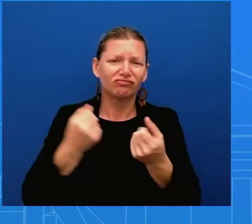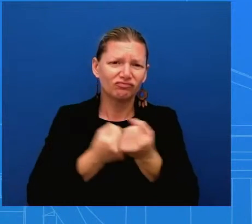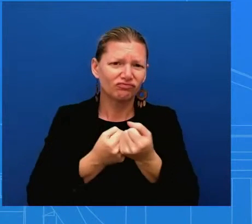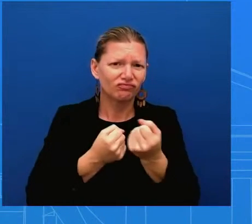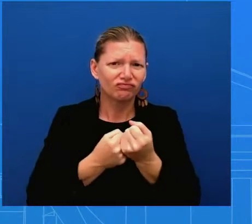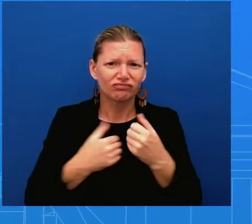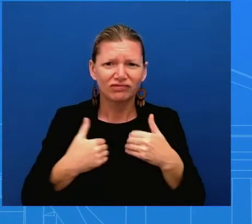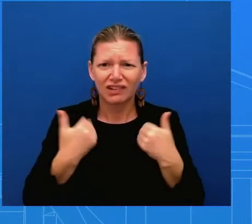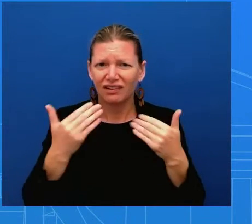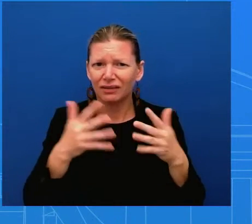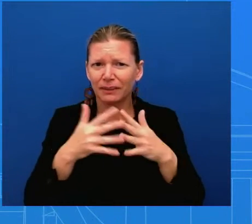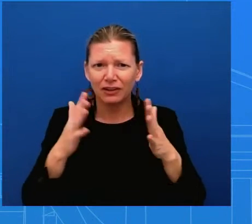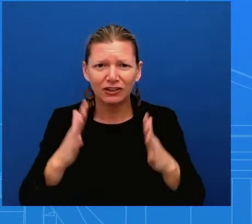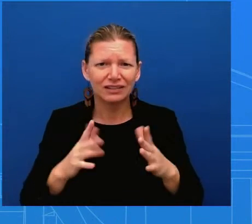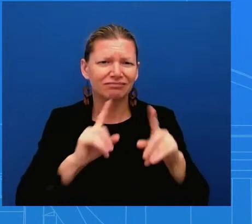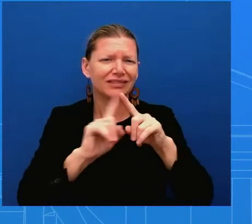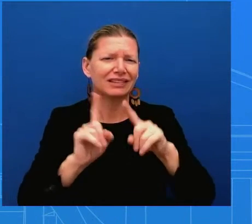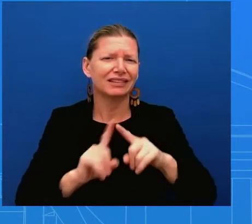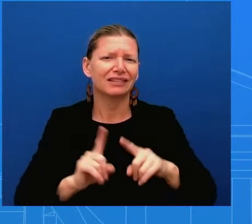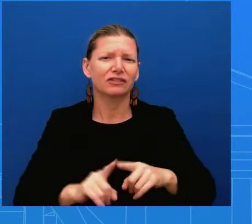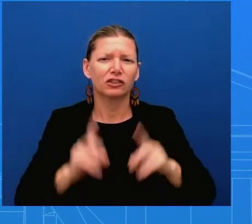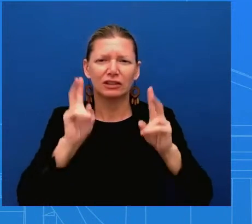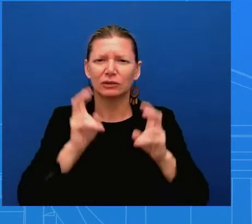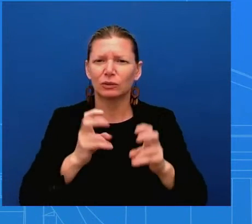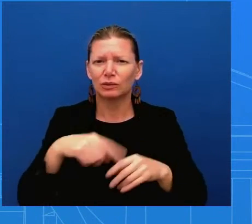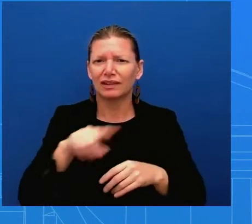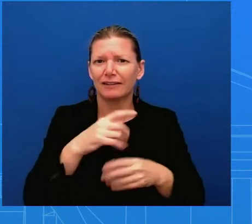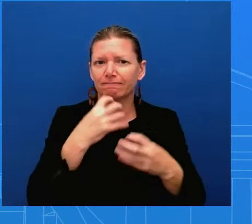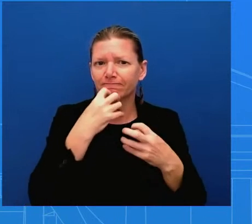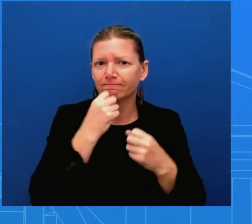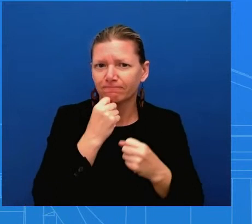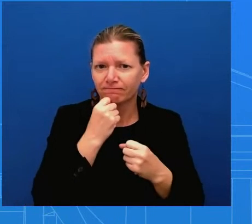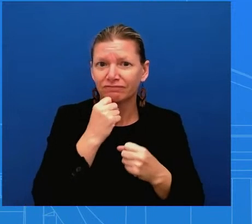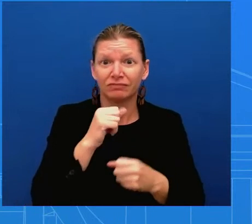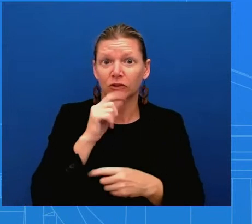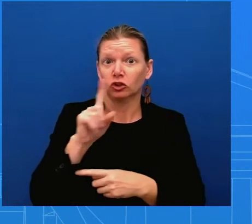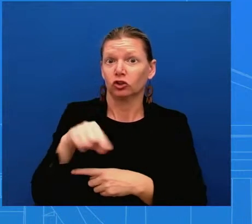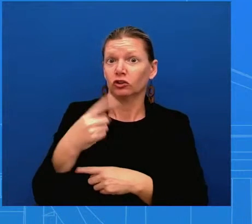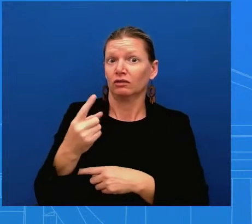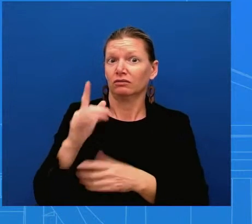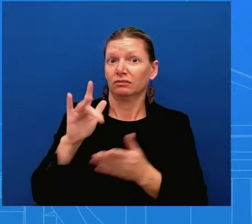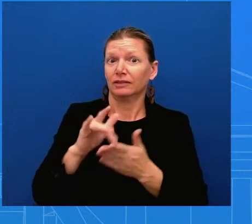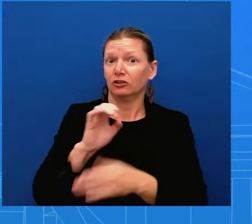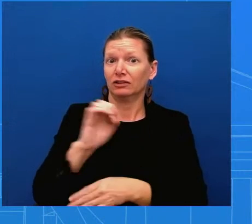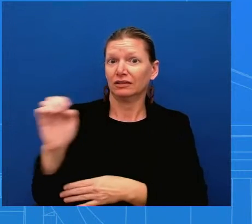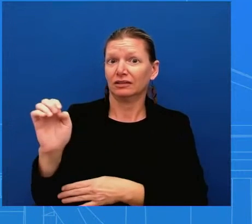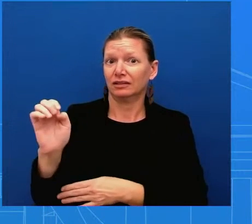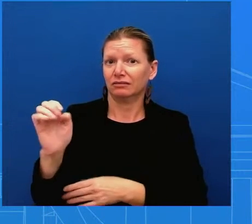beyond what's happening in the Middle East. And so, when it comes to climate change -- right? that's something that he's been very clear about